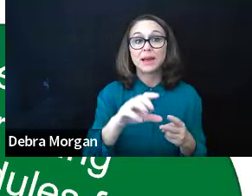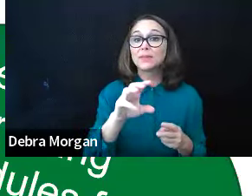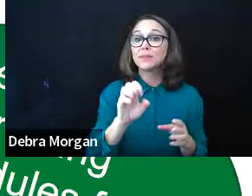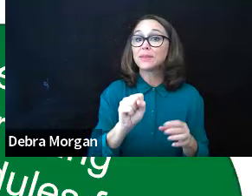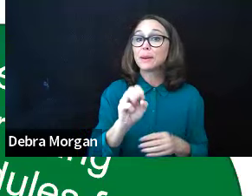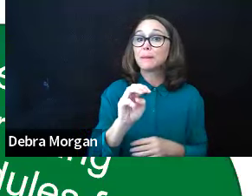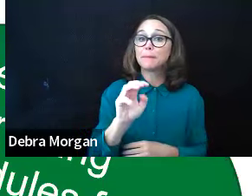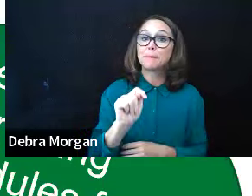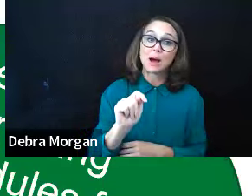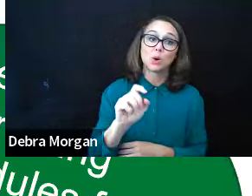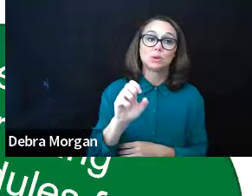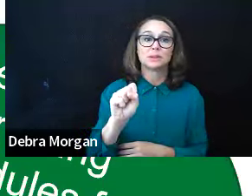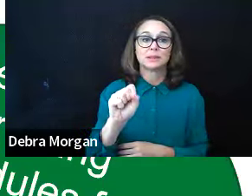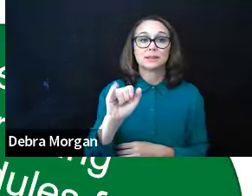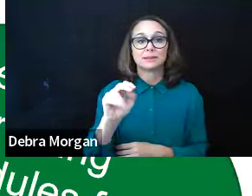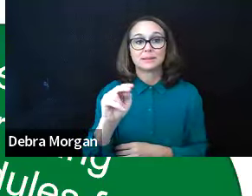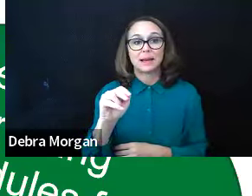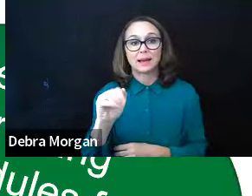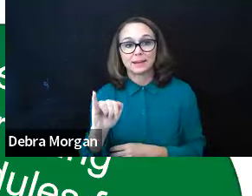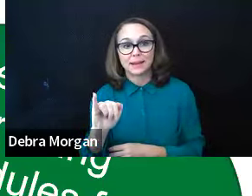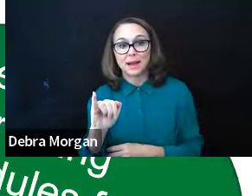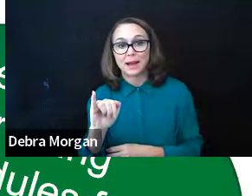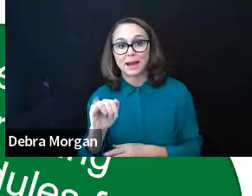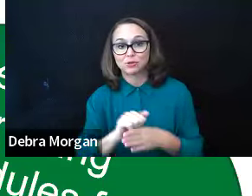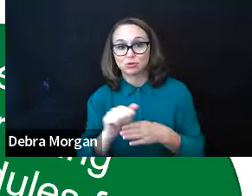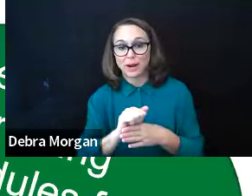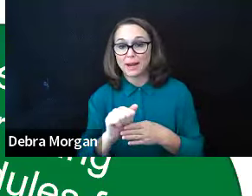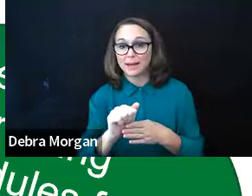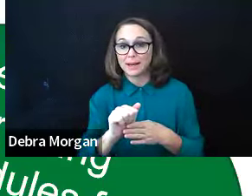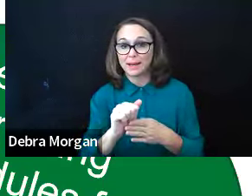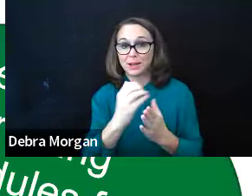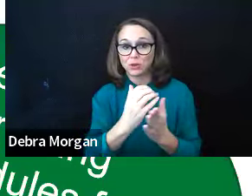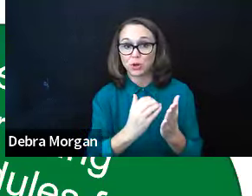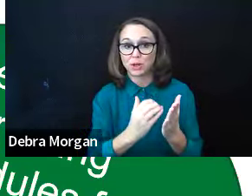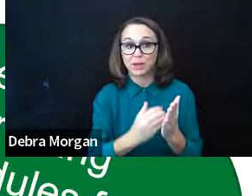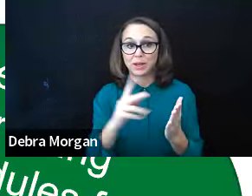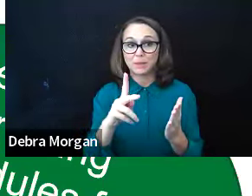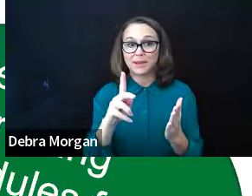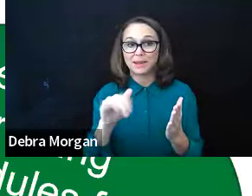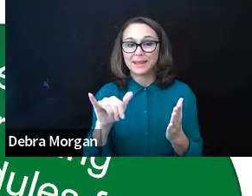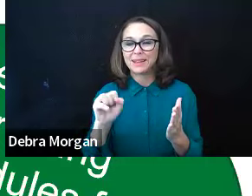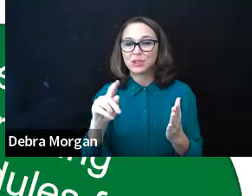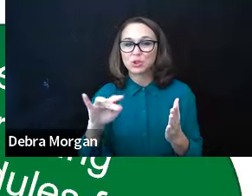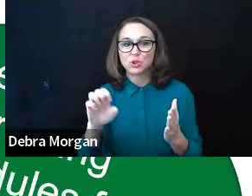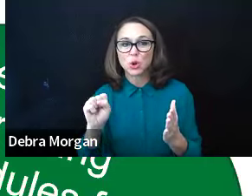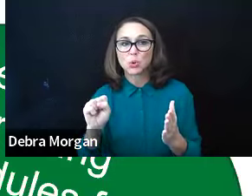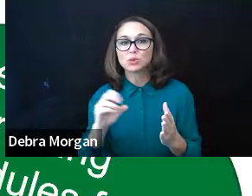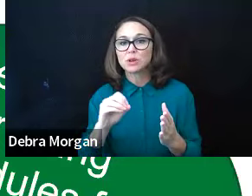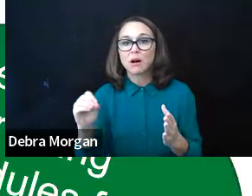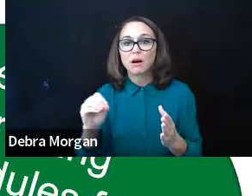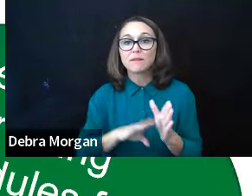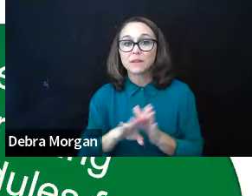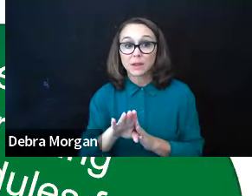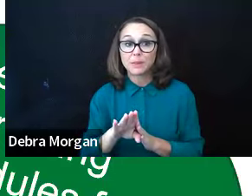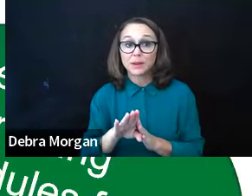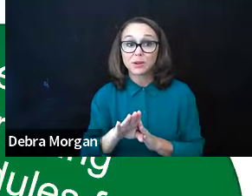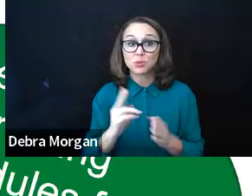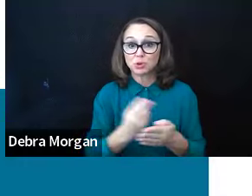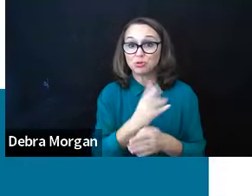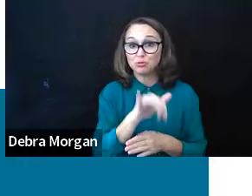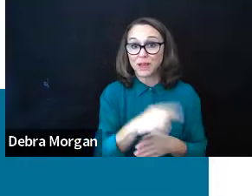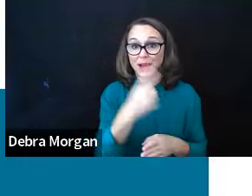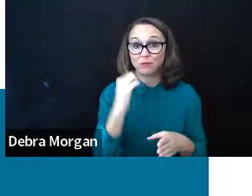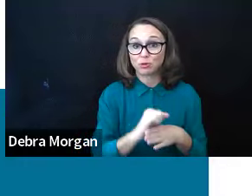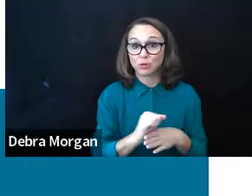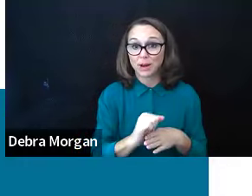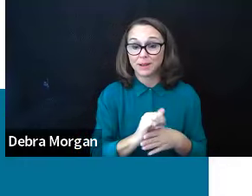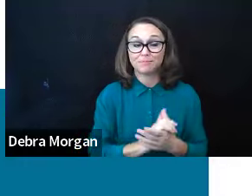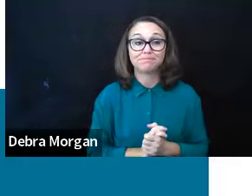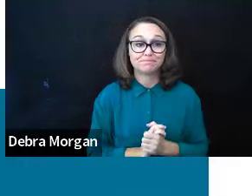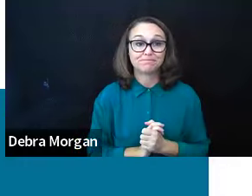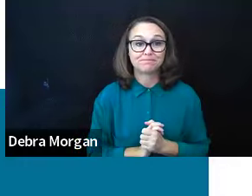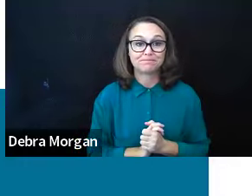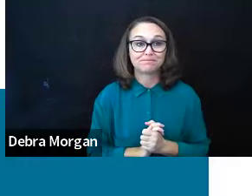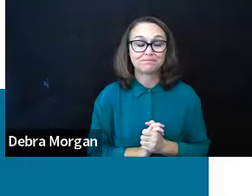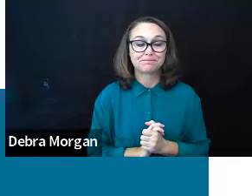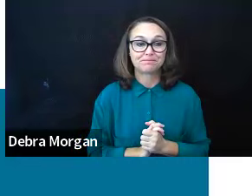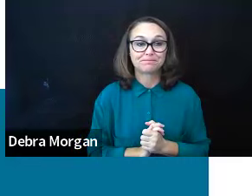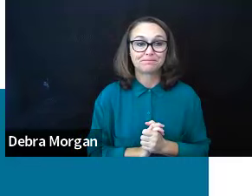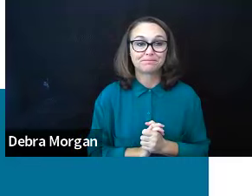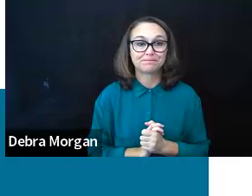of Development to also train our pediatric and family practice residents. Next slide.